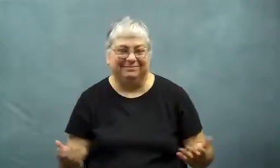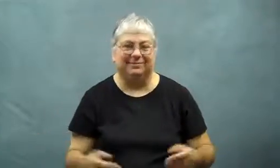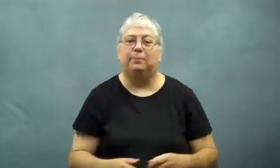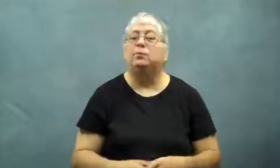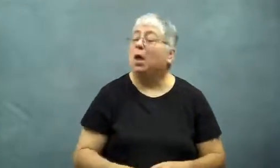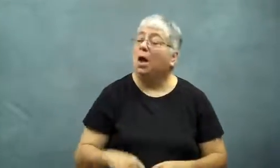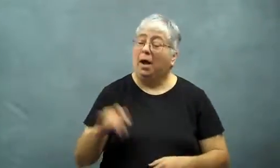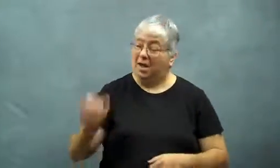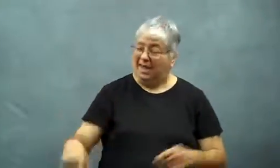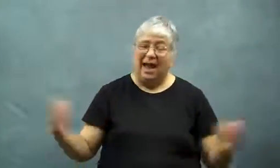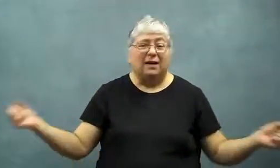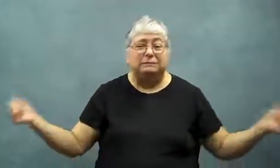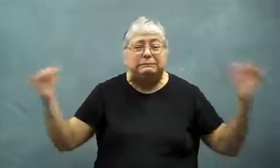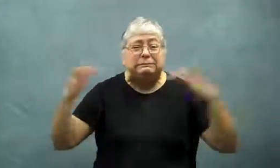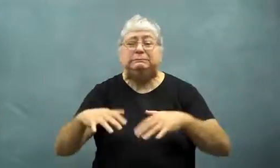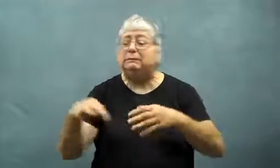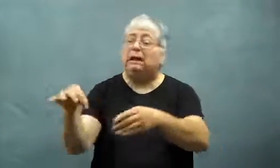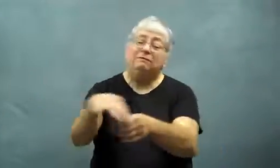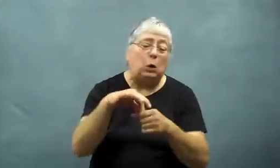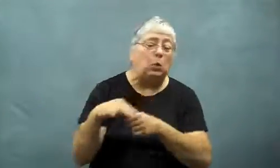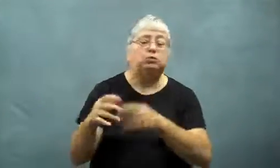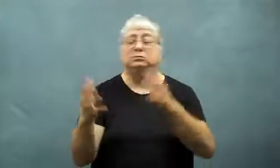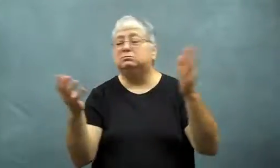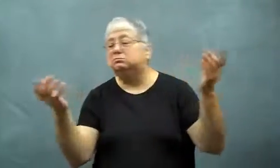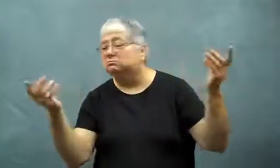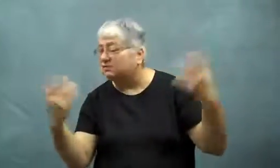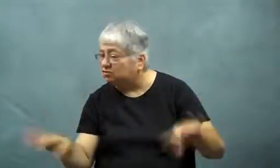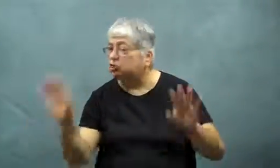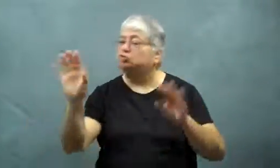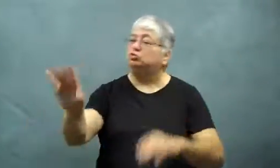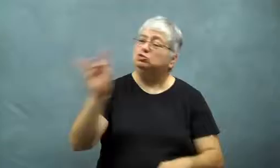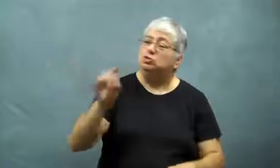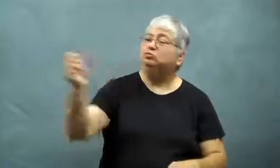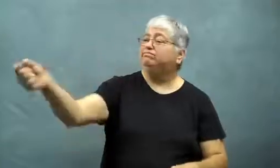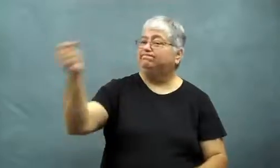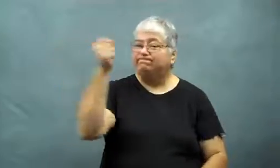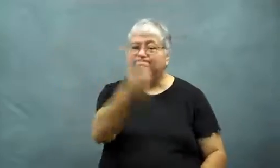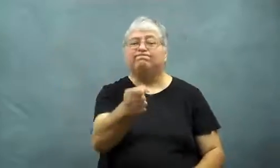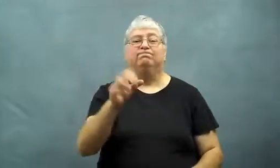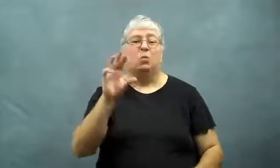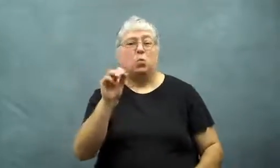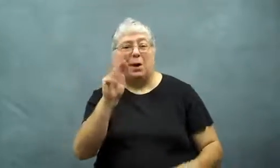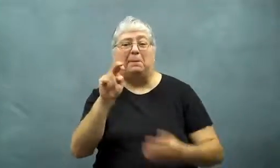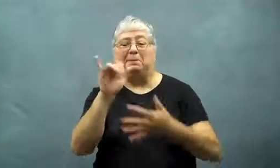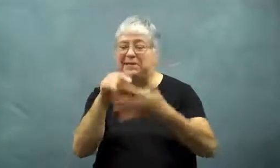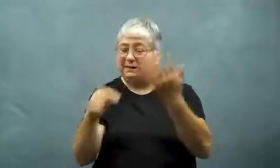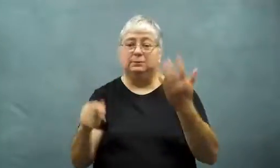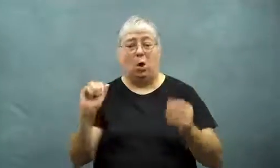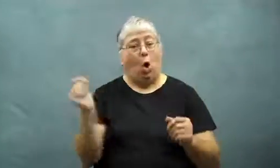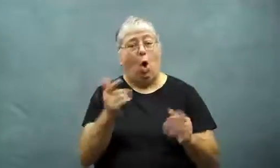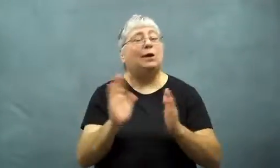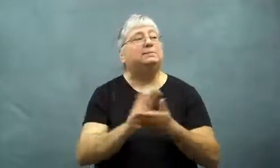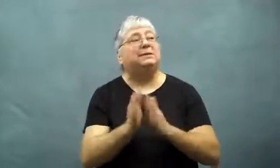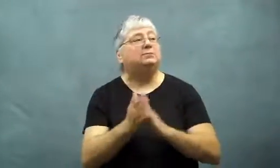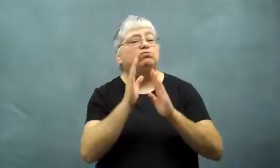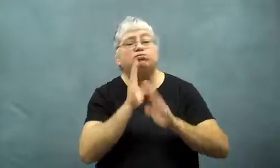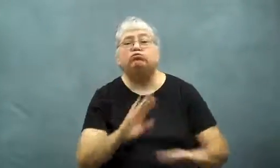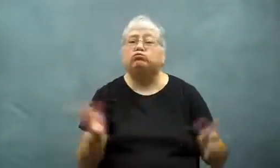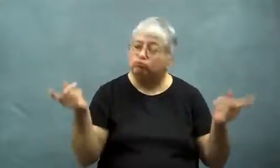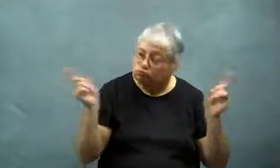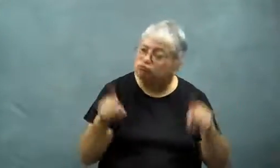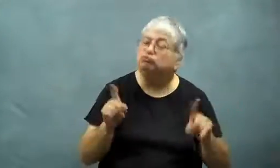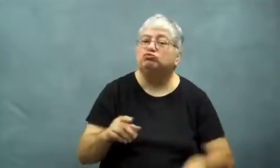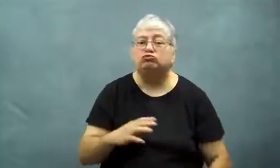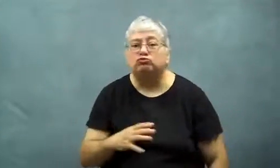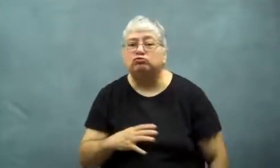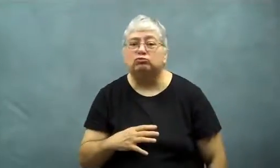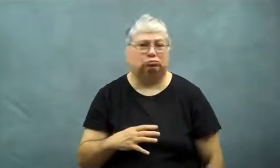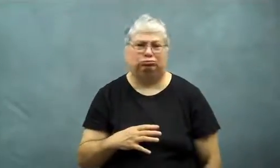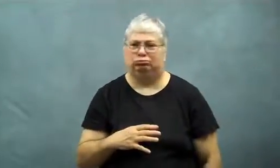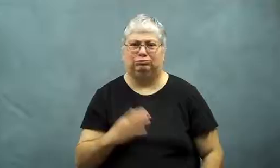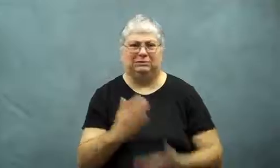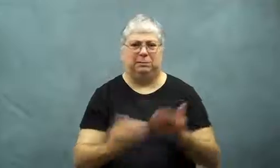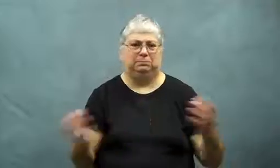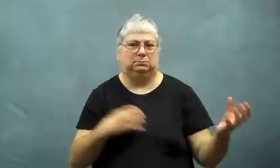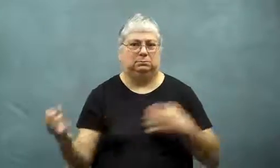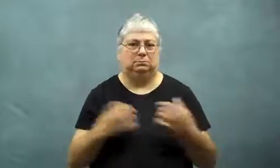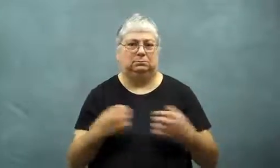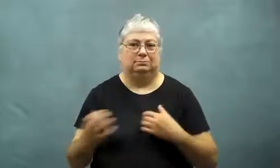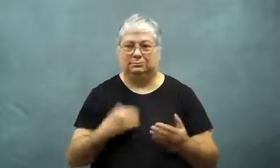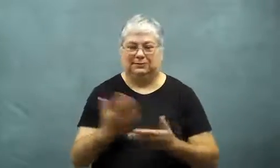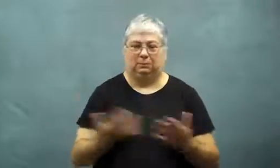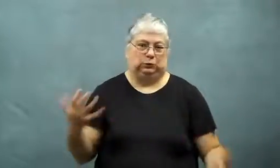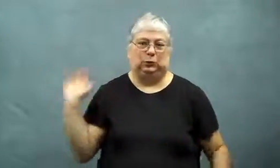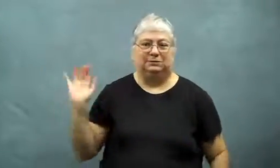It wasn't all peaches and cream at the convention. There were complaints.